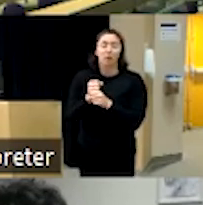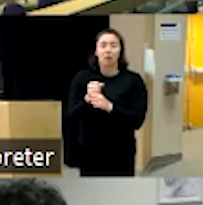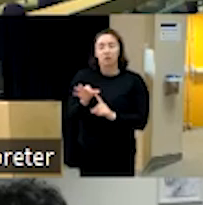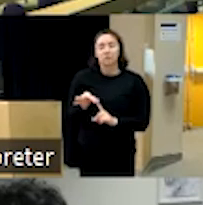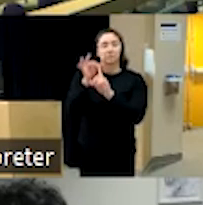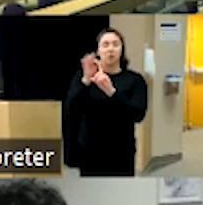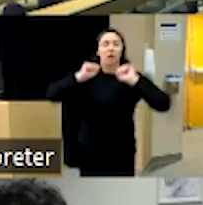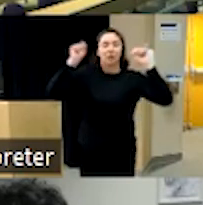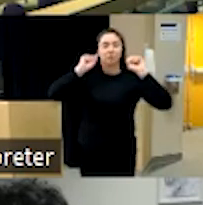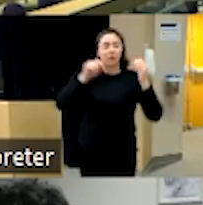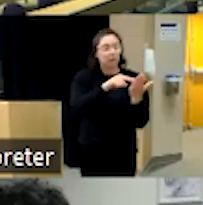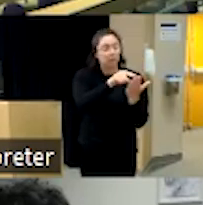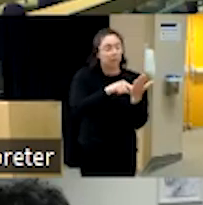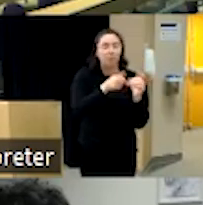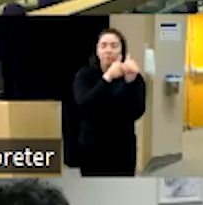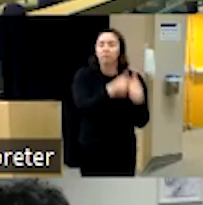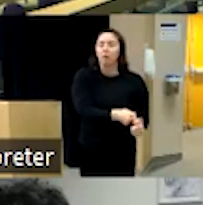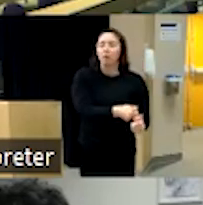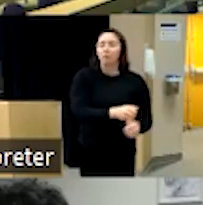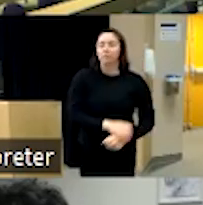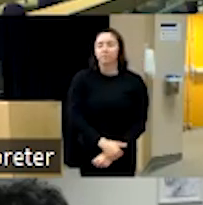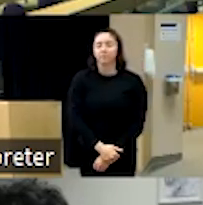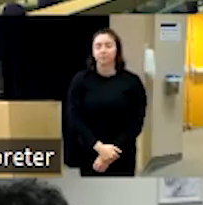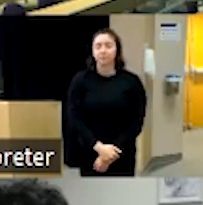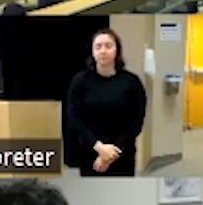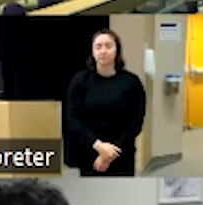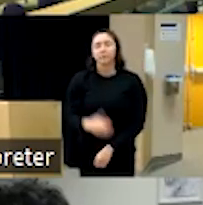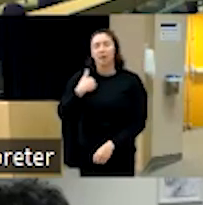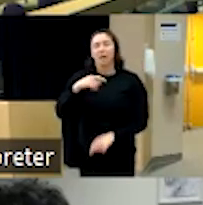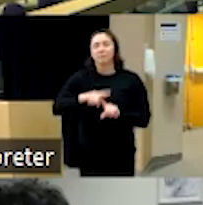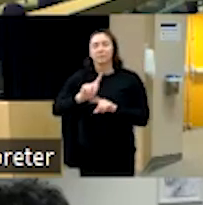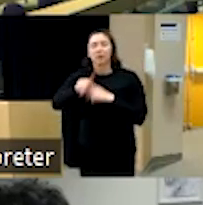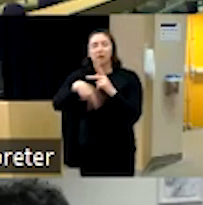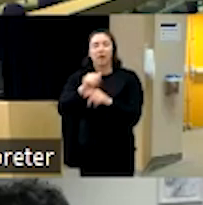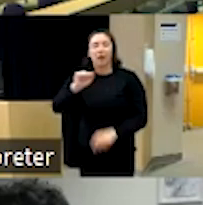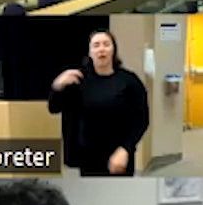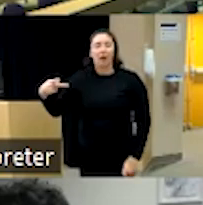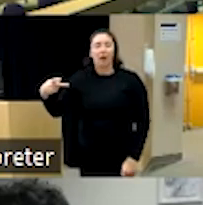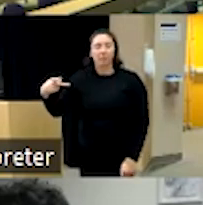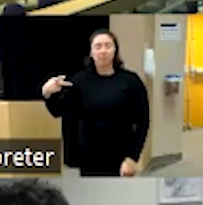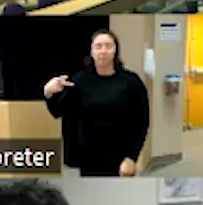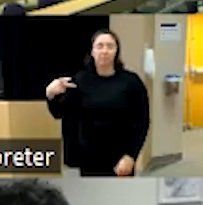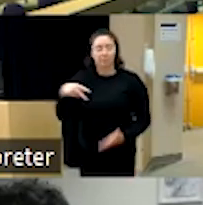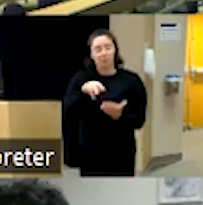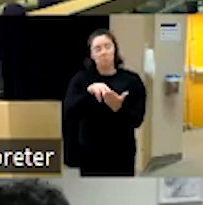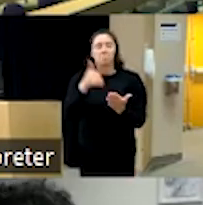they could do and we use certain apps to show them the exercises that they're individualized for them